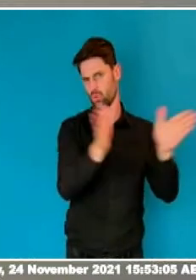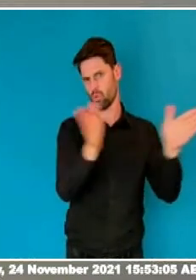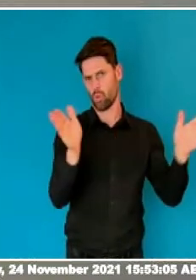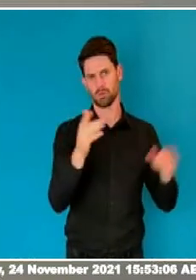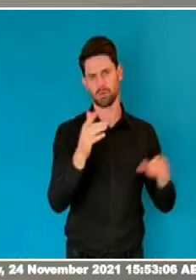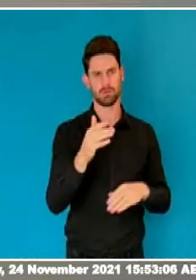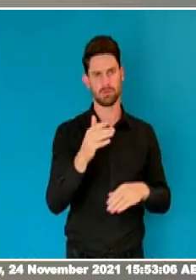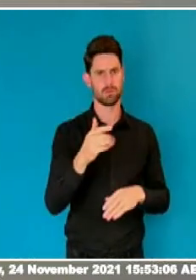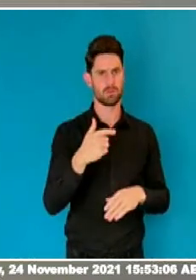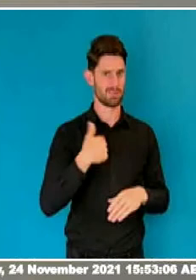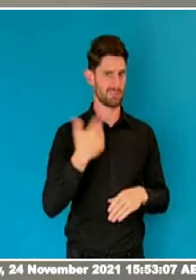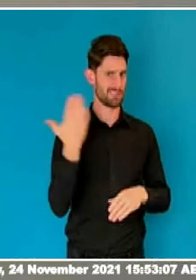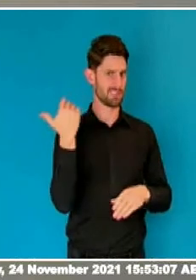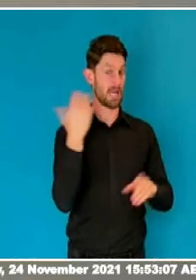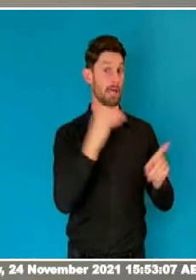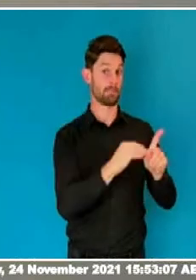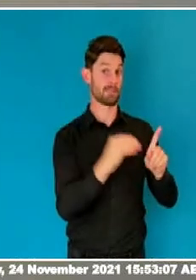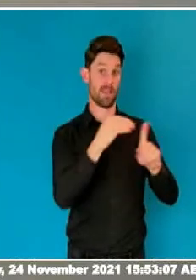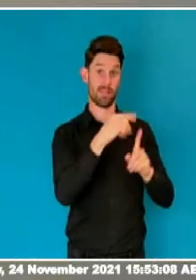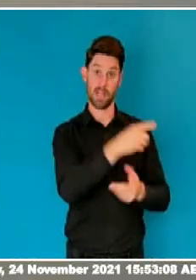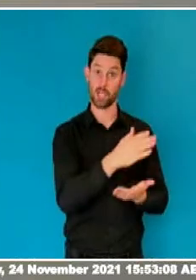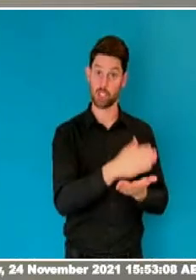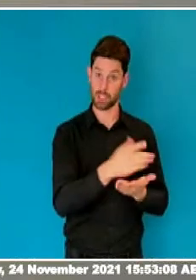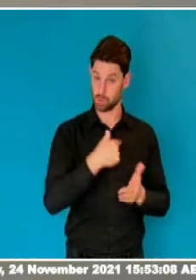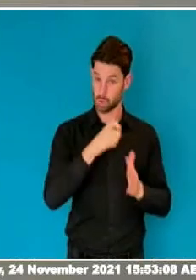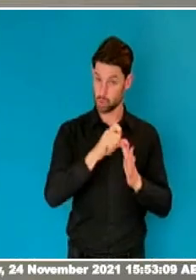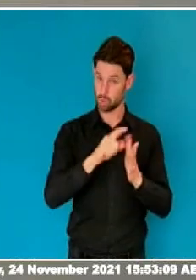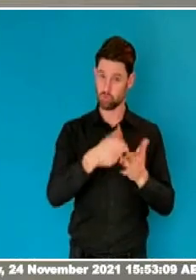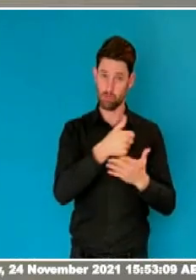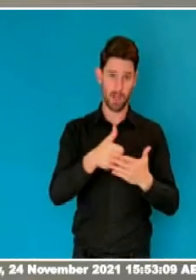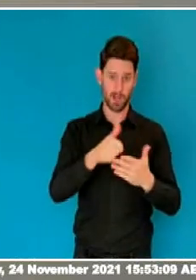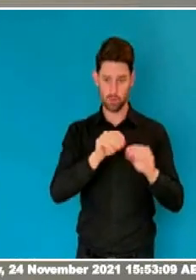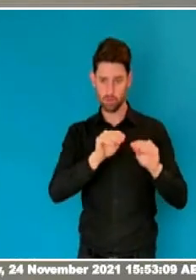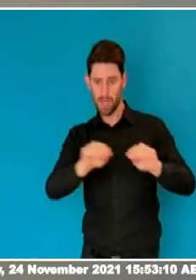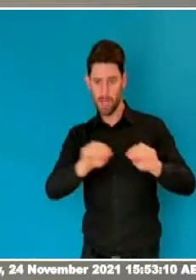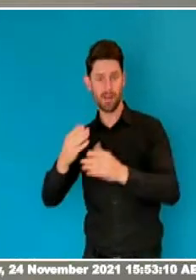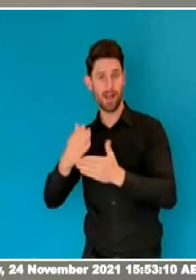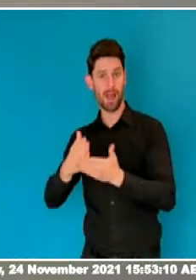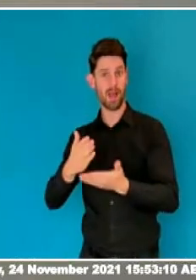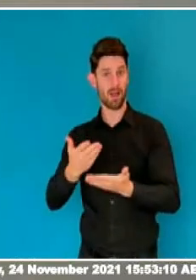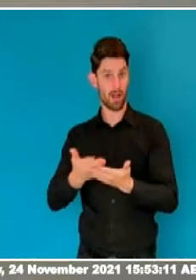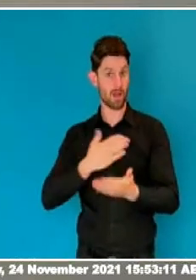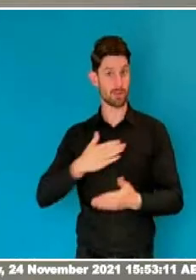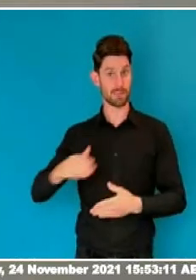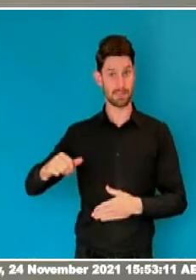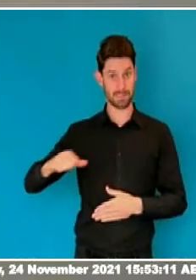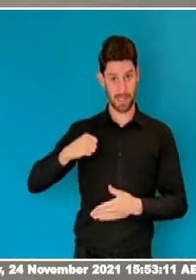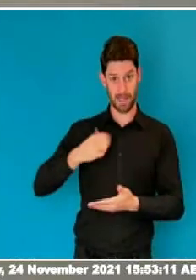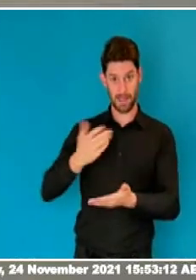We conduct regular training for all of our employees, mandatory training for compliance